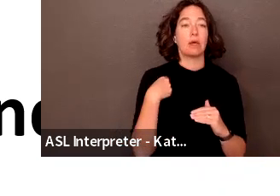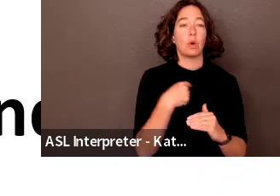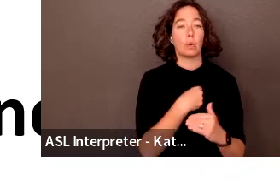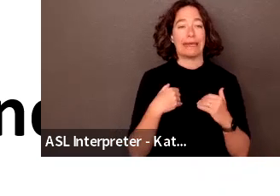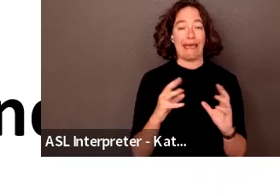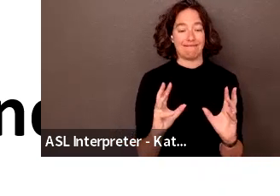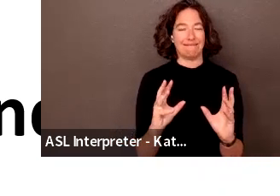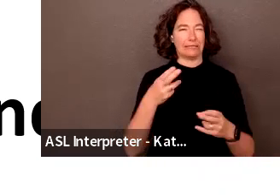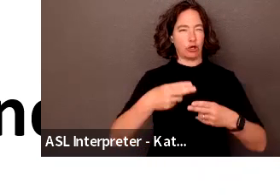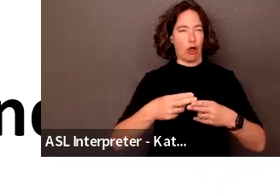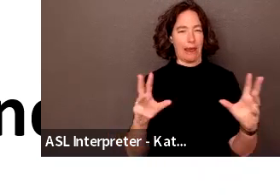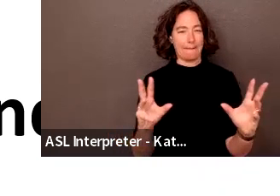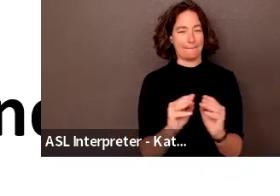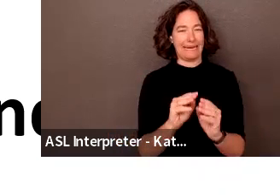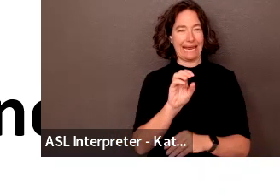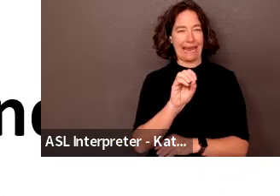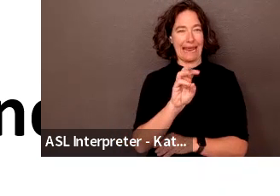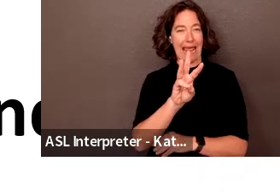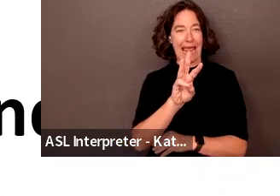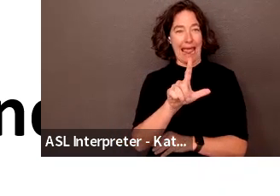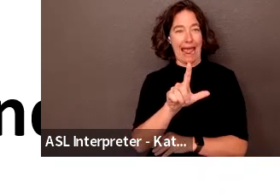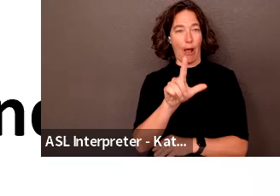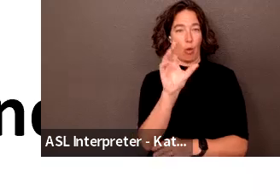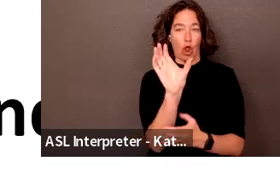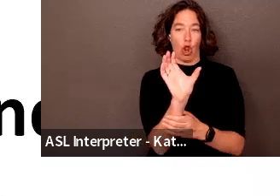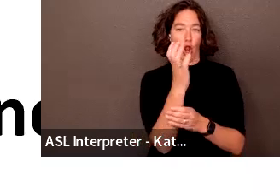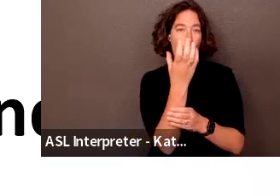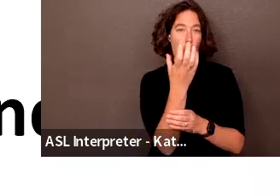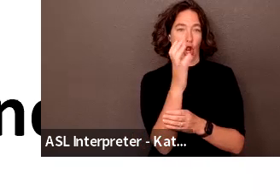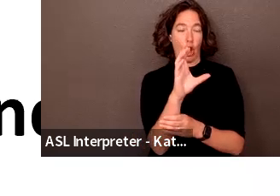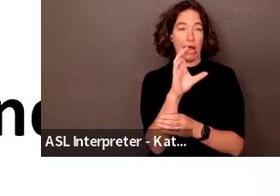because we want to make sure those those attending virtually also get the